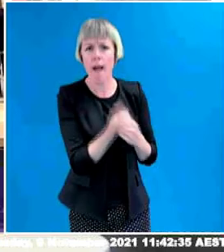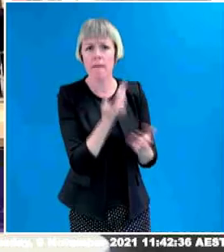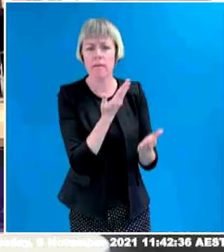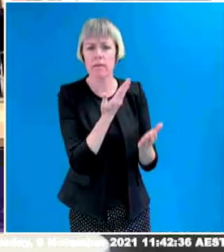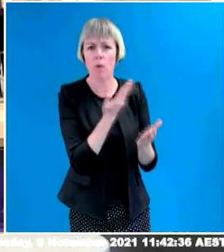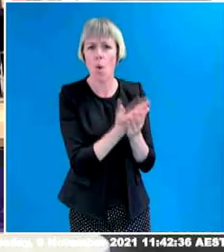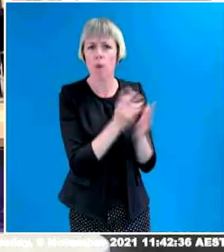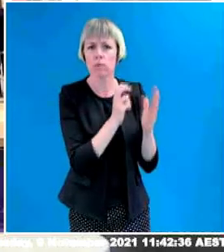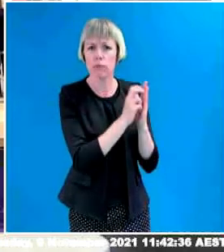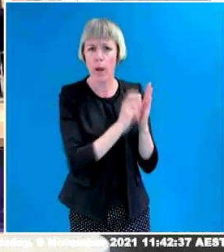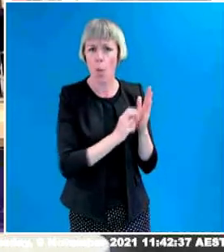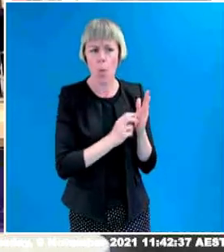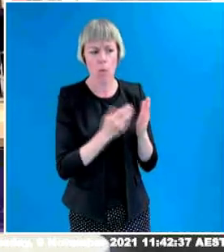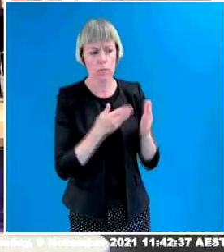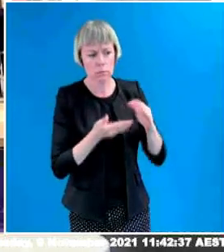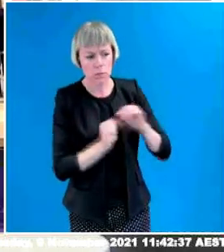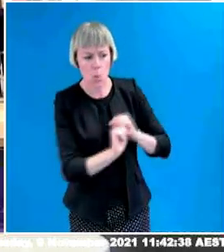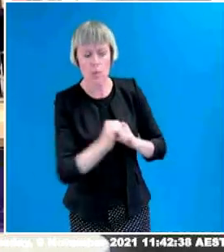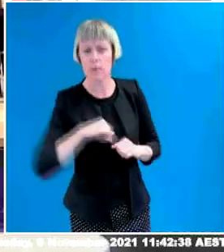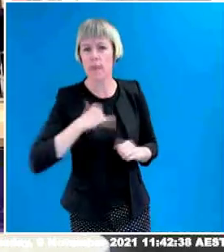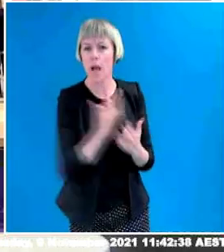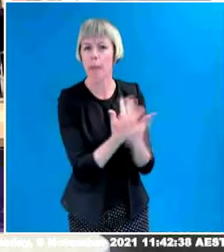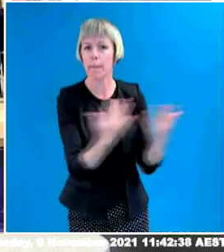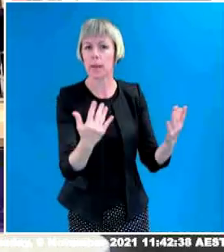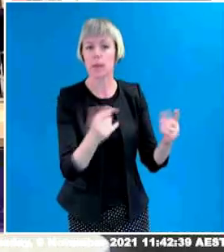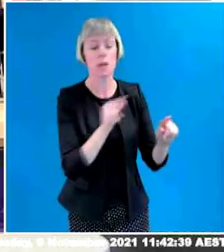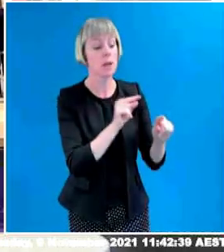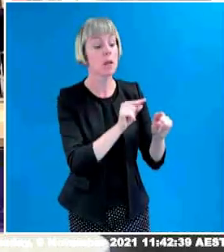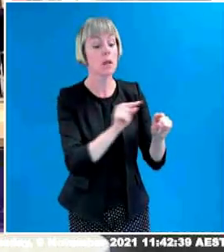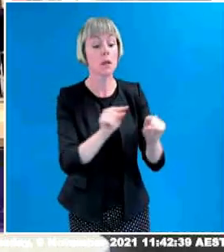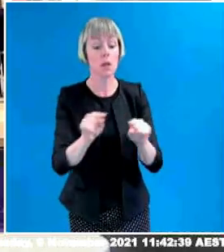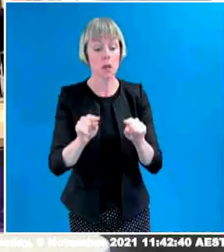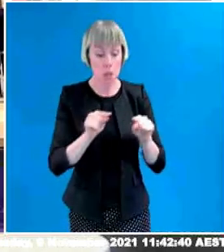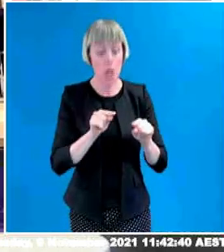So that would be one incentive to look at, government procurement, which is by